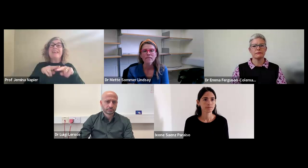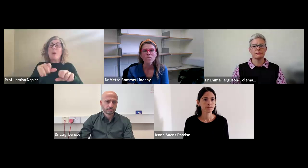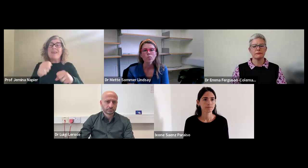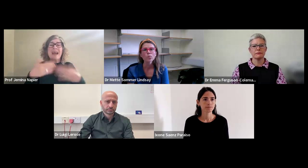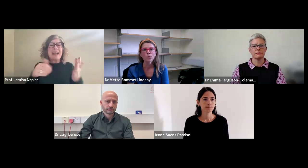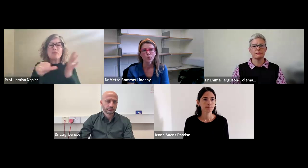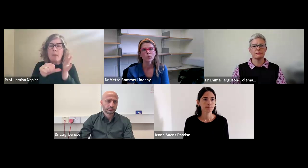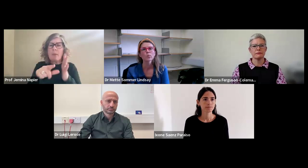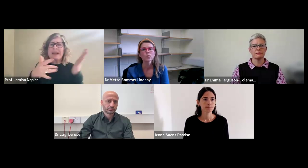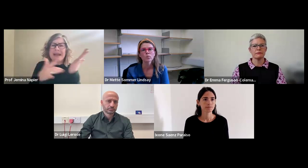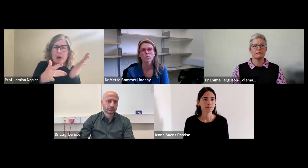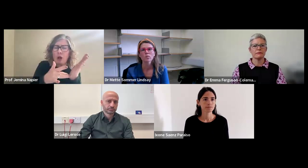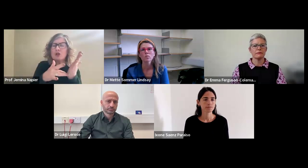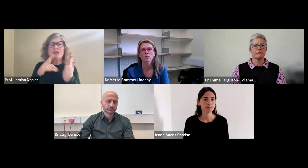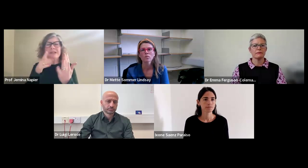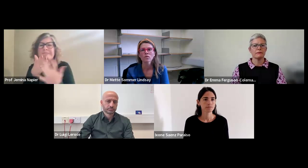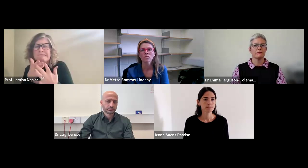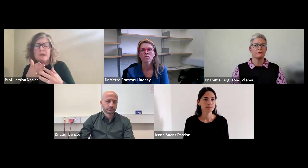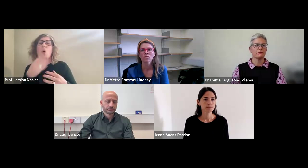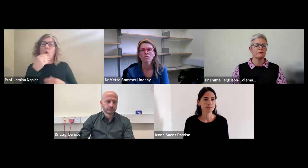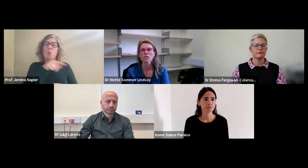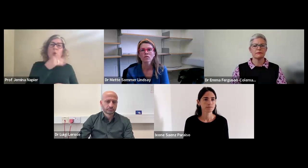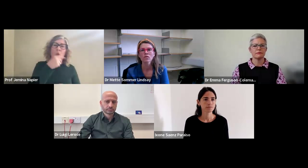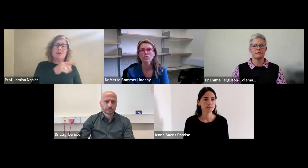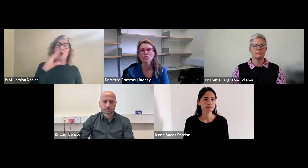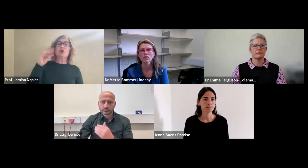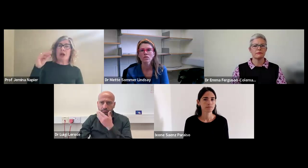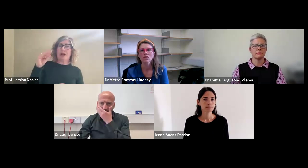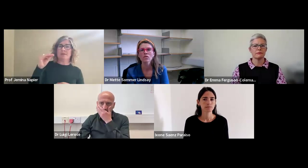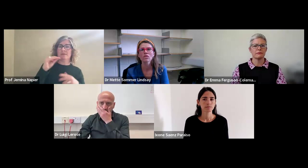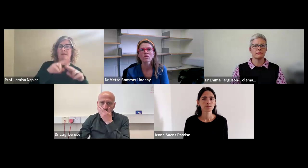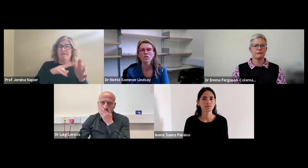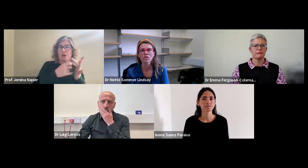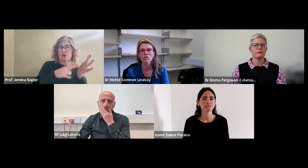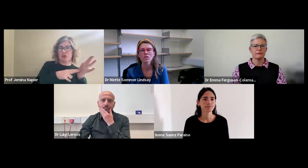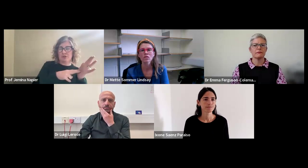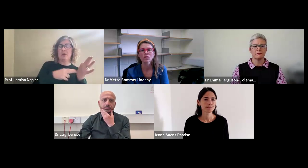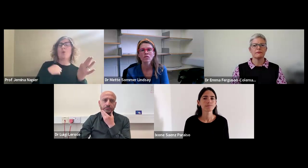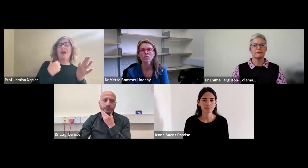for webinars so please use that, If there's any problem with technology, you can just use